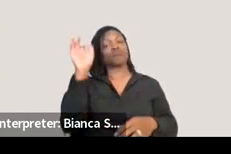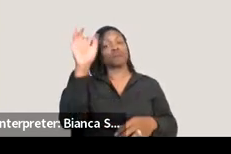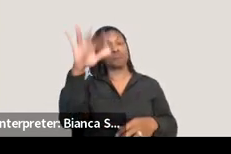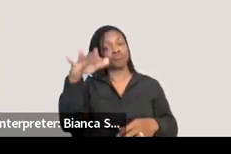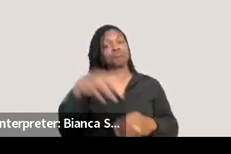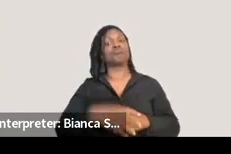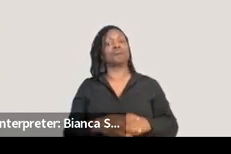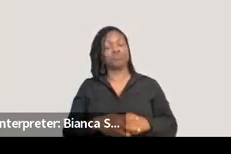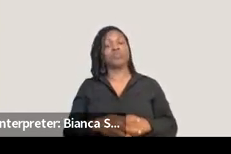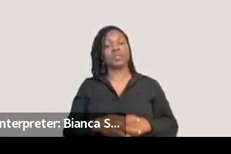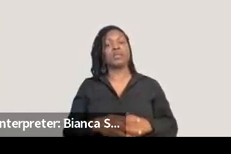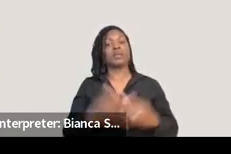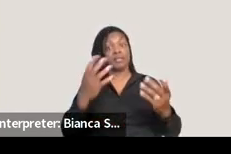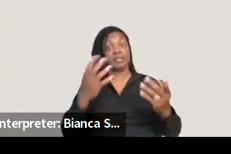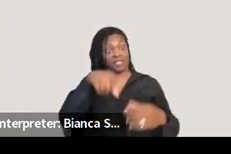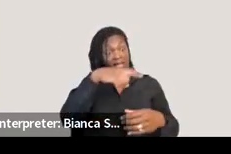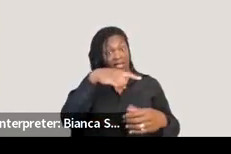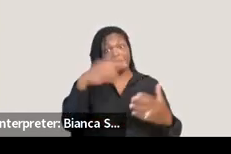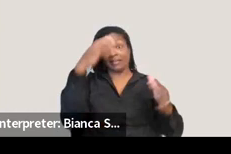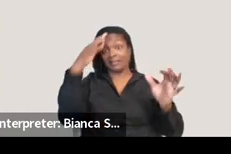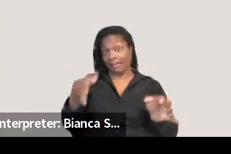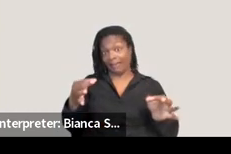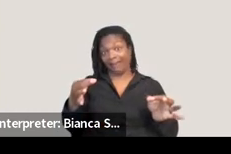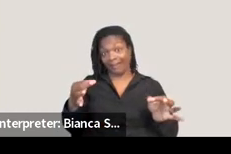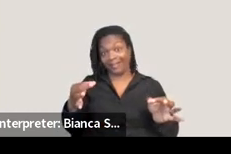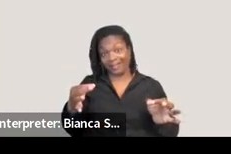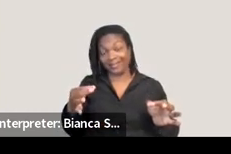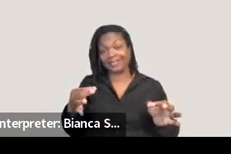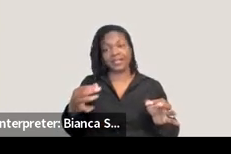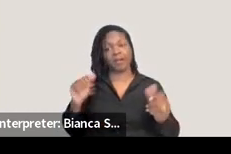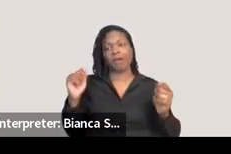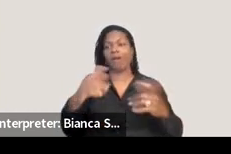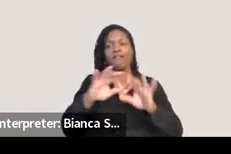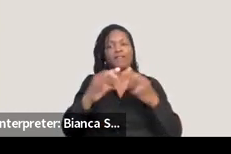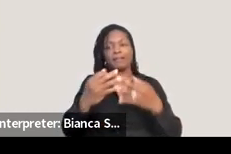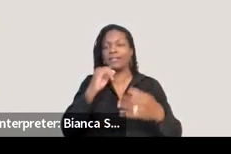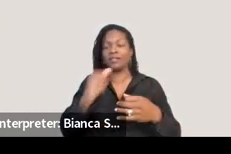So just keep that in mind. Next slide.